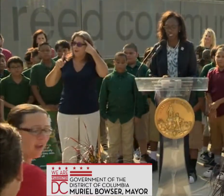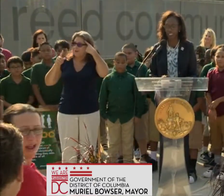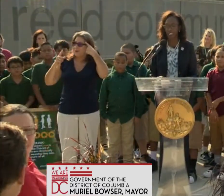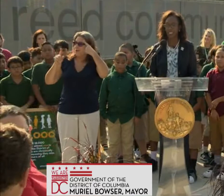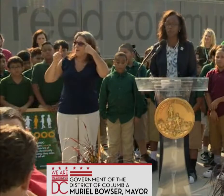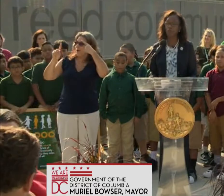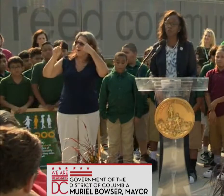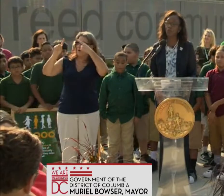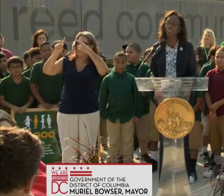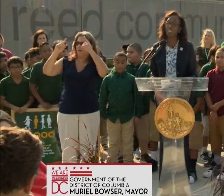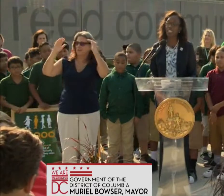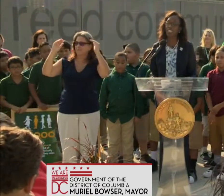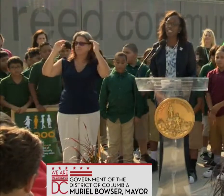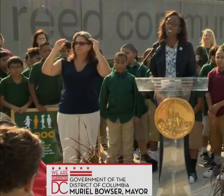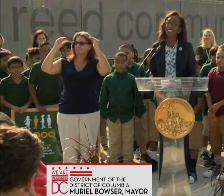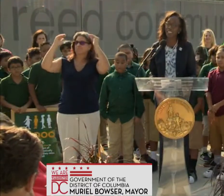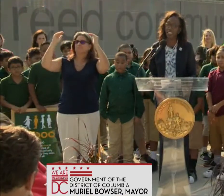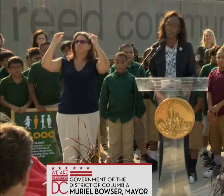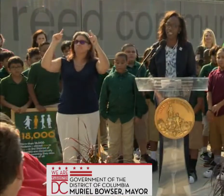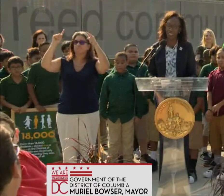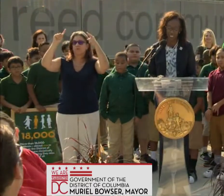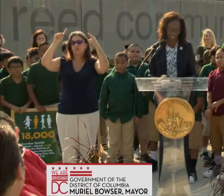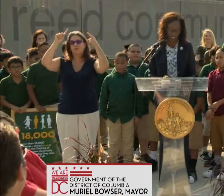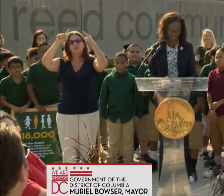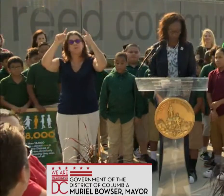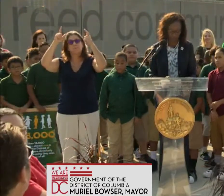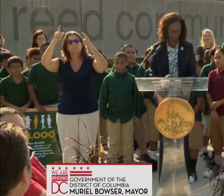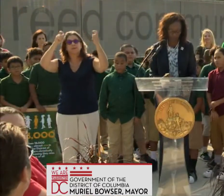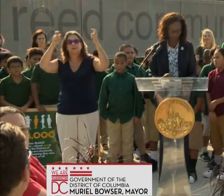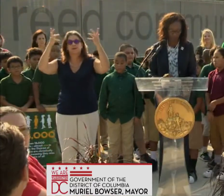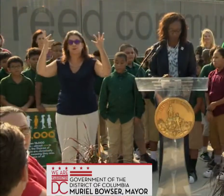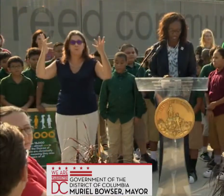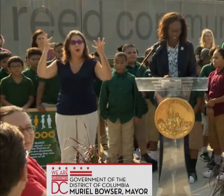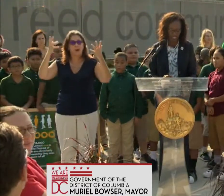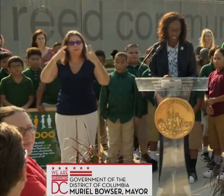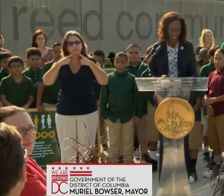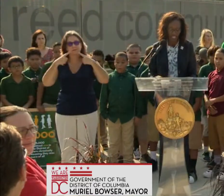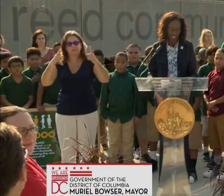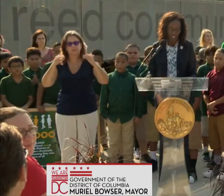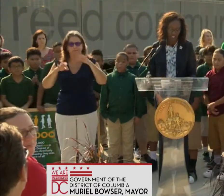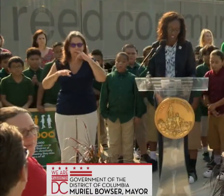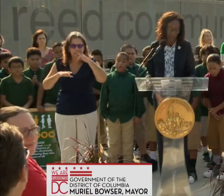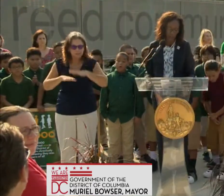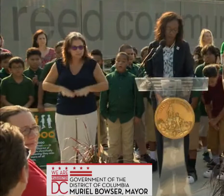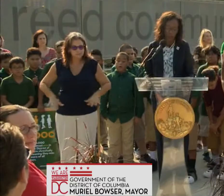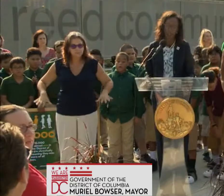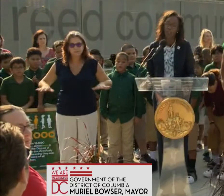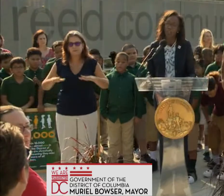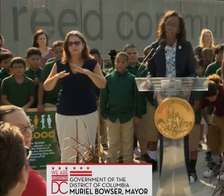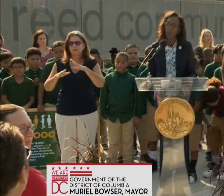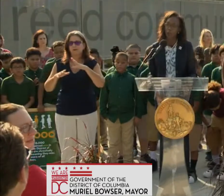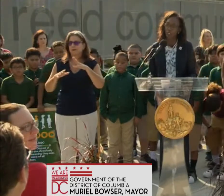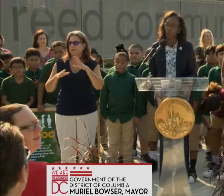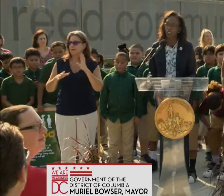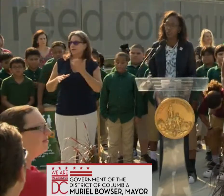residents and most importantly to elevate our children so what did we do